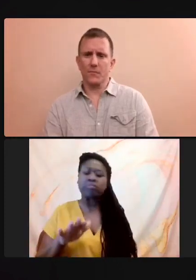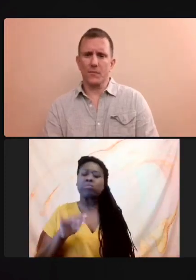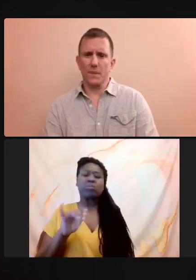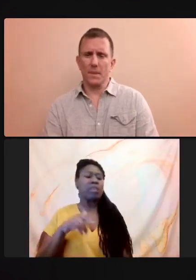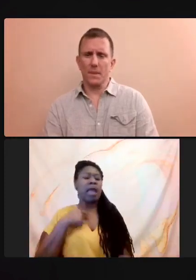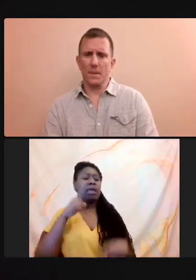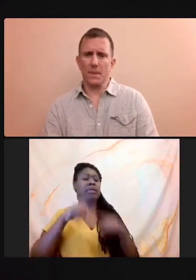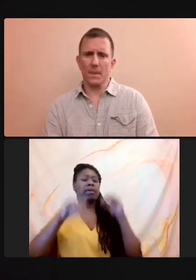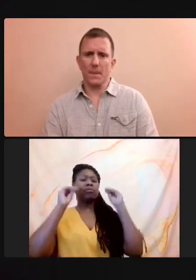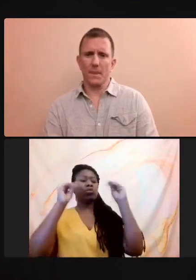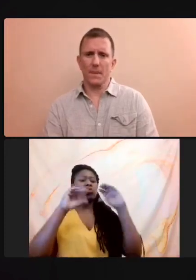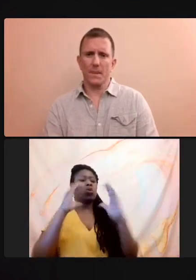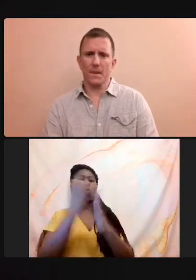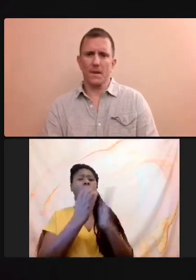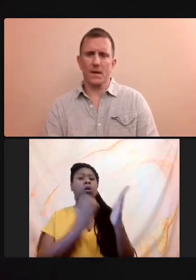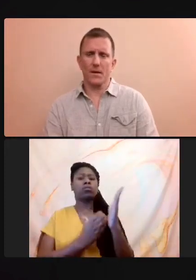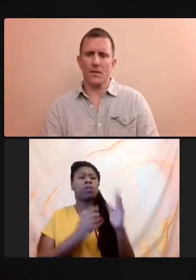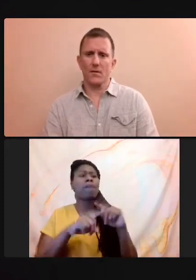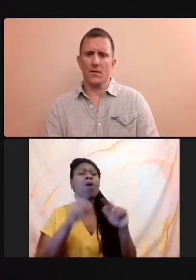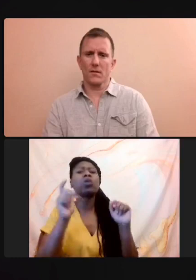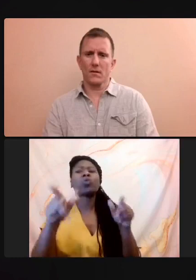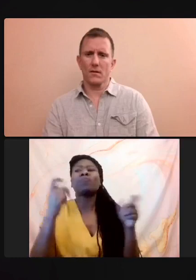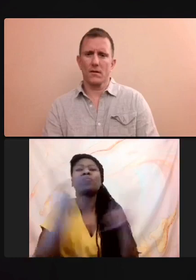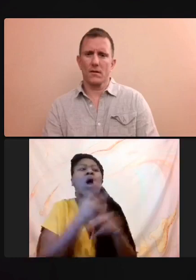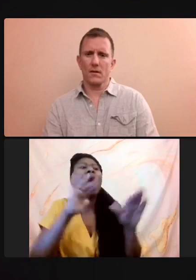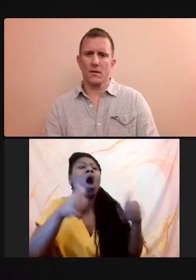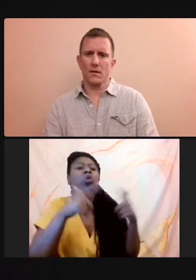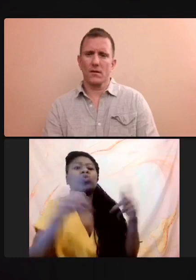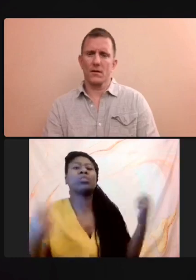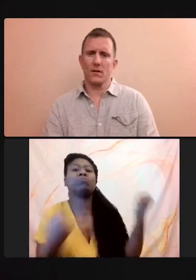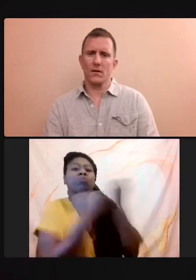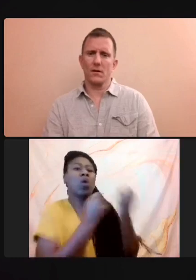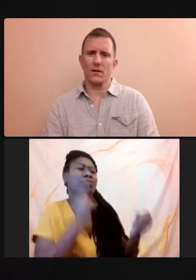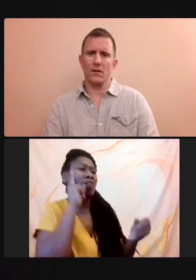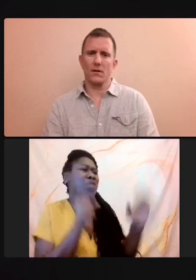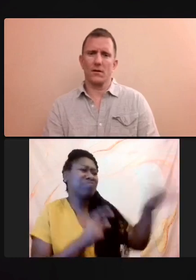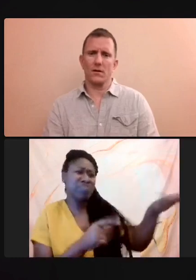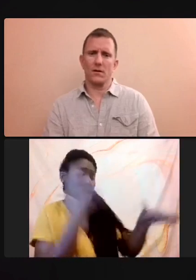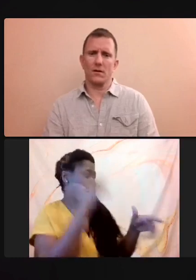our language, boom, there's something wrong with that.